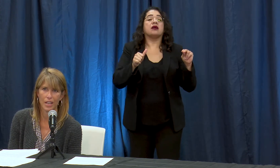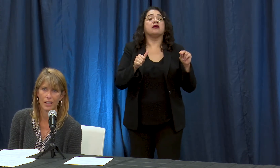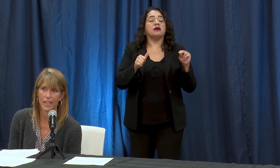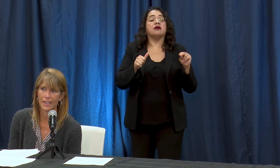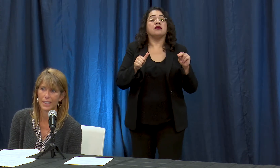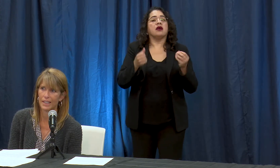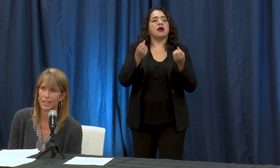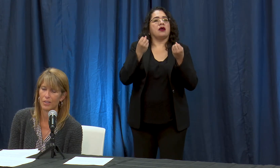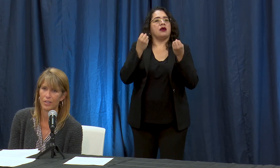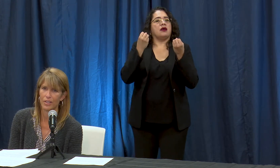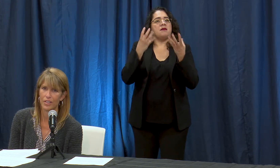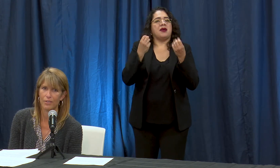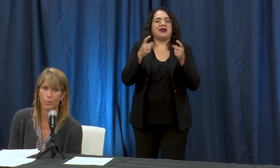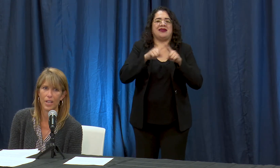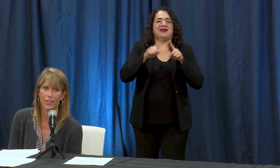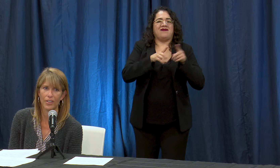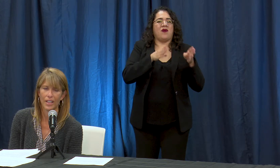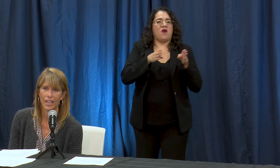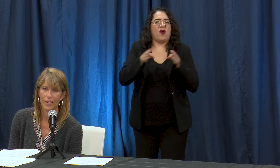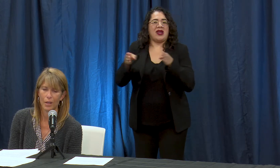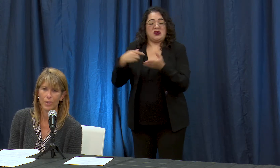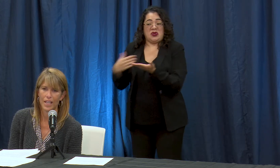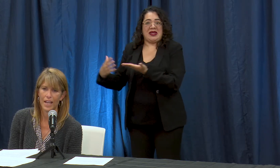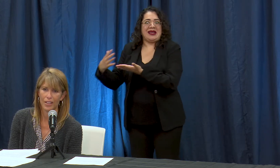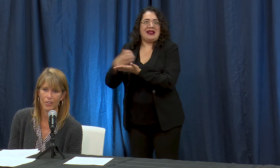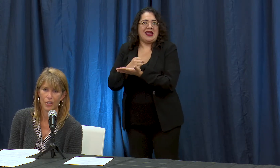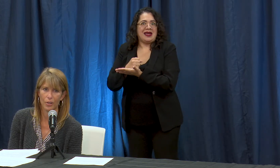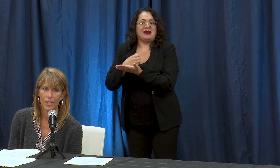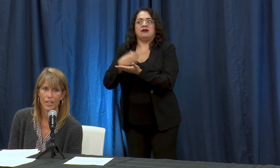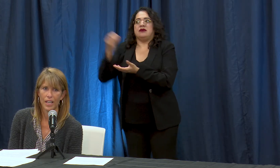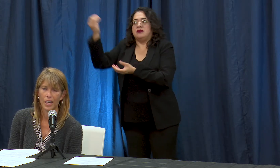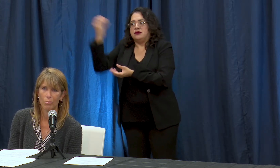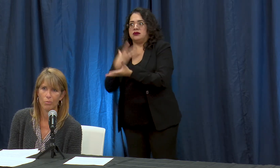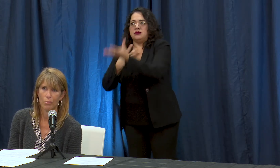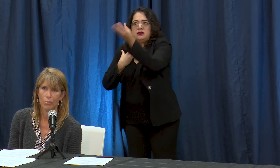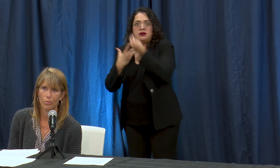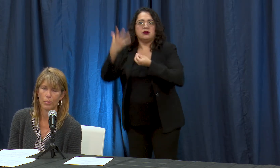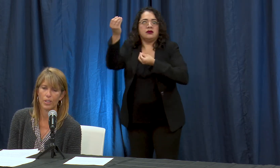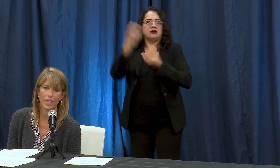are collected you know the different ways that we get it and so we will get